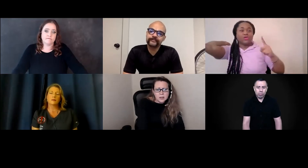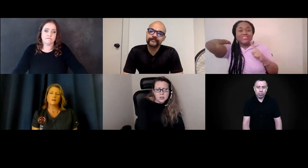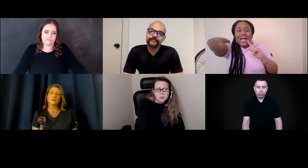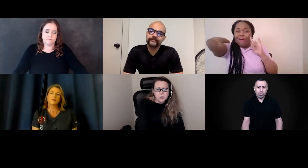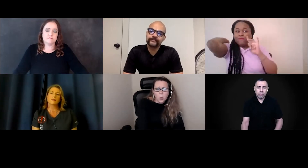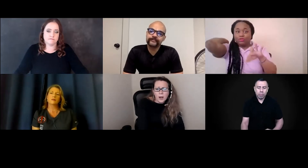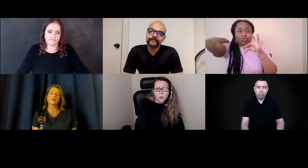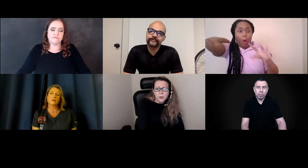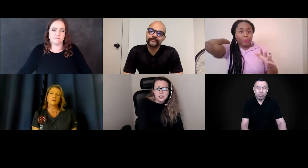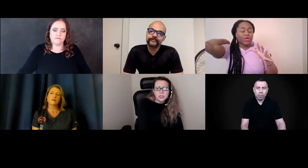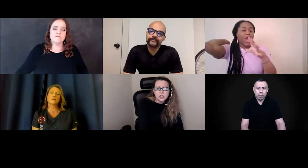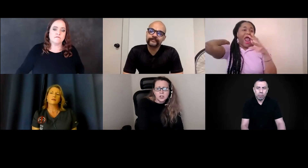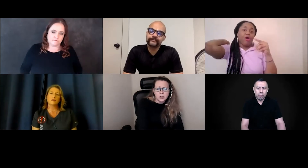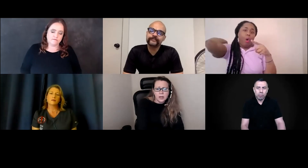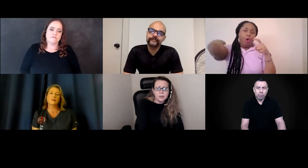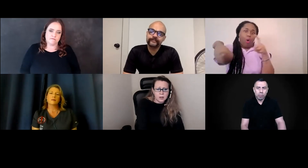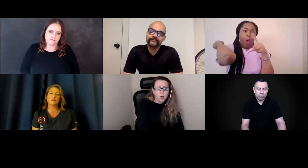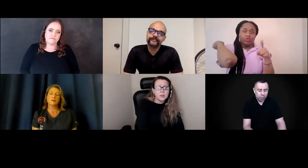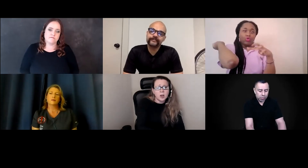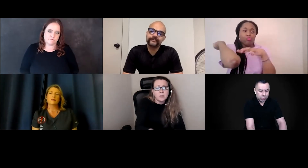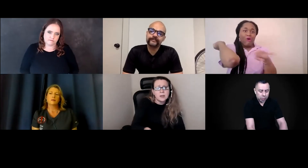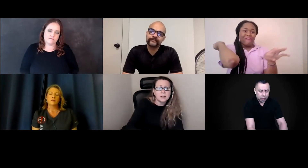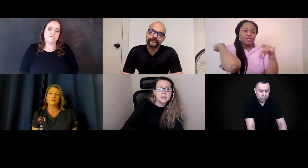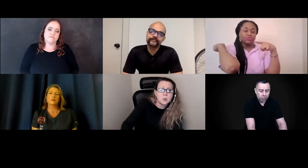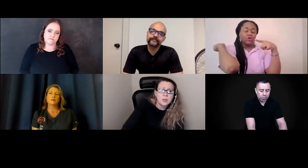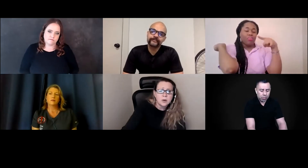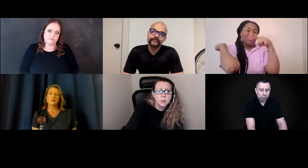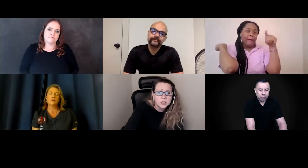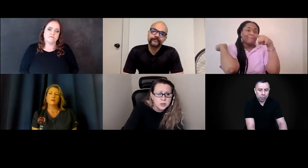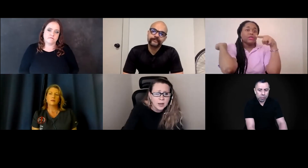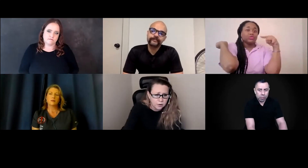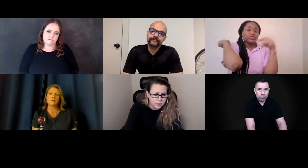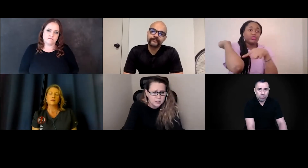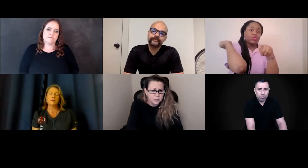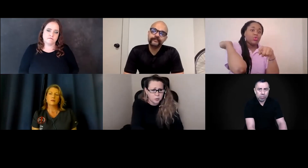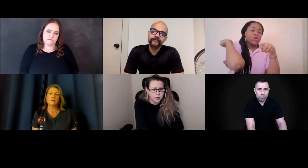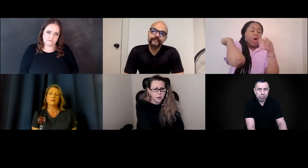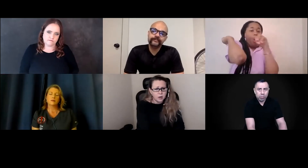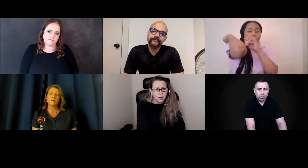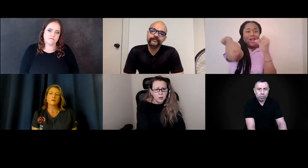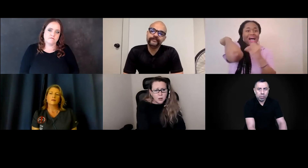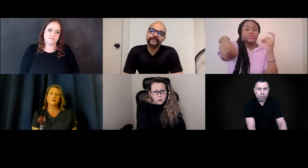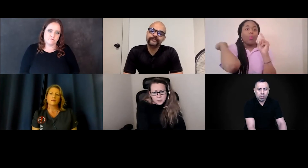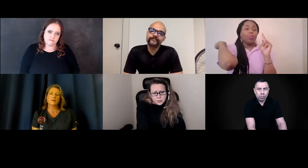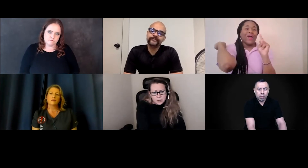of why we should -- and the argument as to whether we should hire a deaf interpreter.